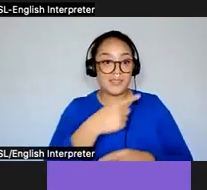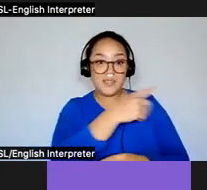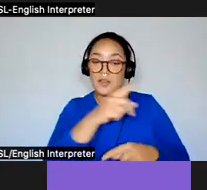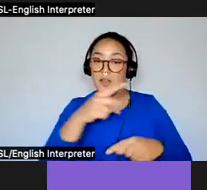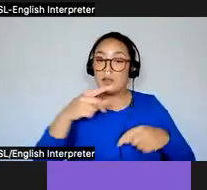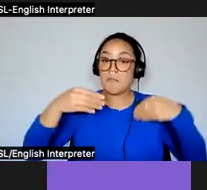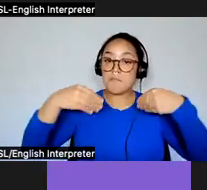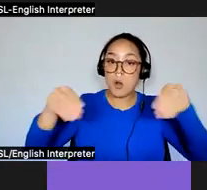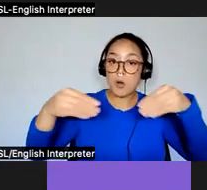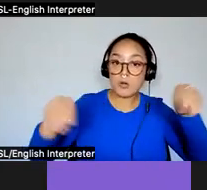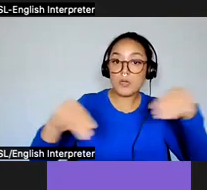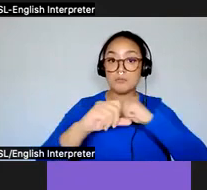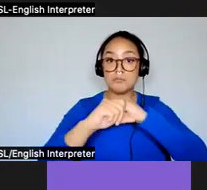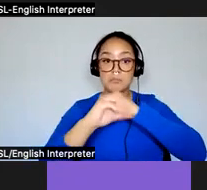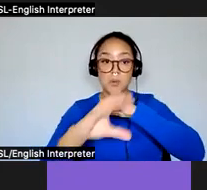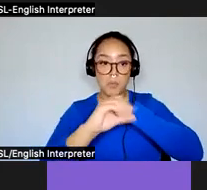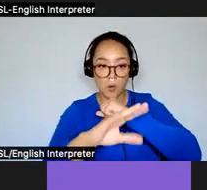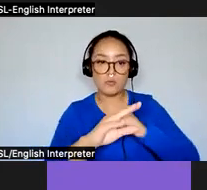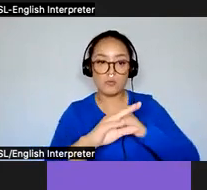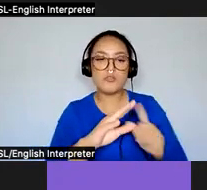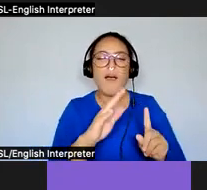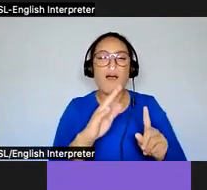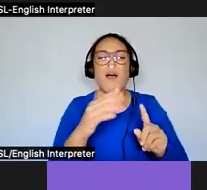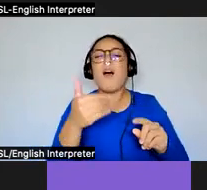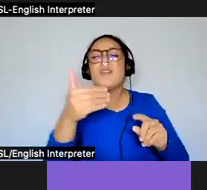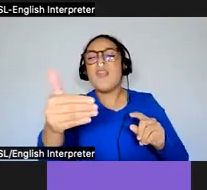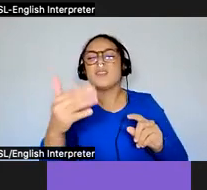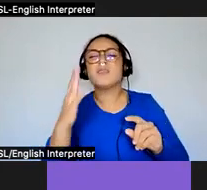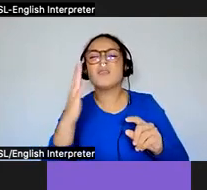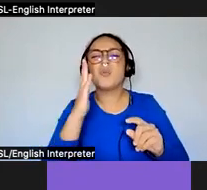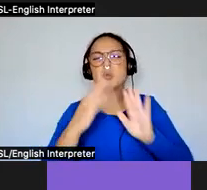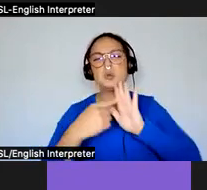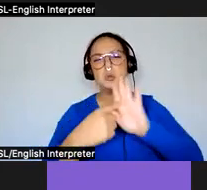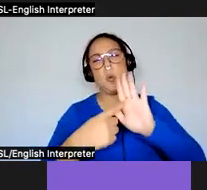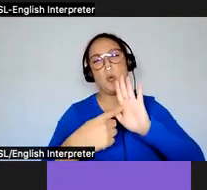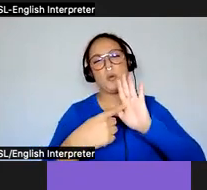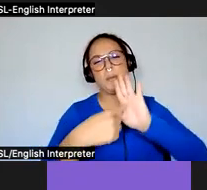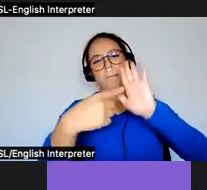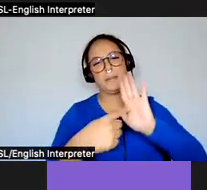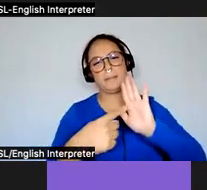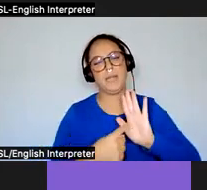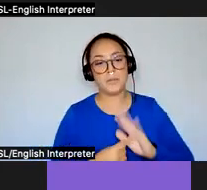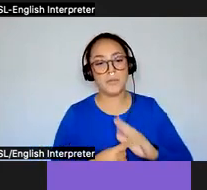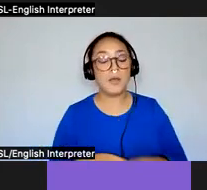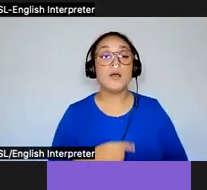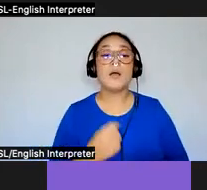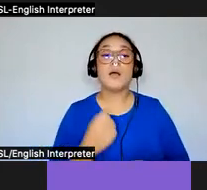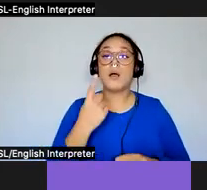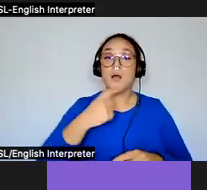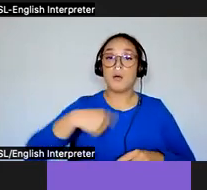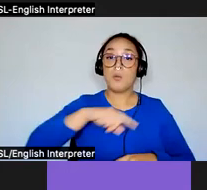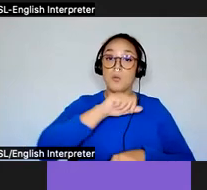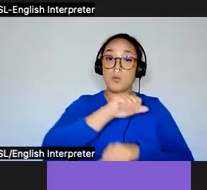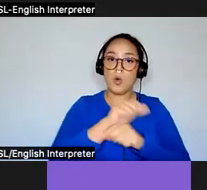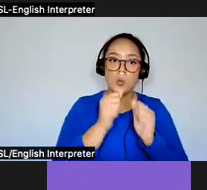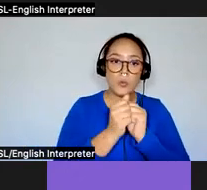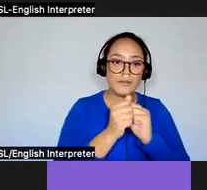And on the next slide, we'll just have a few examples. But we work with a number of media partners that the foundation secures, including Toronto